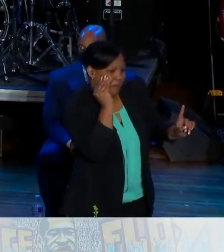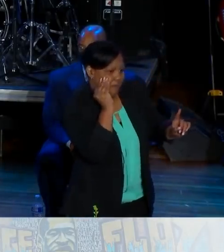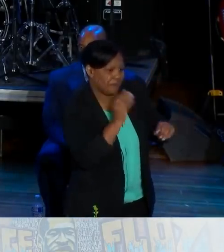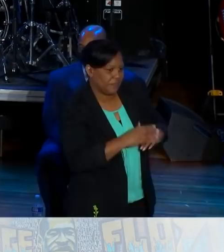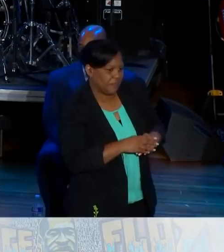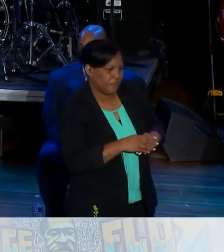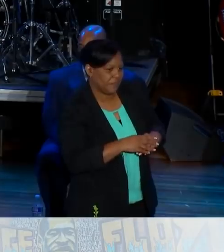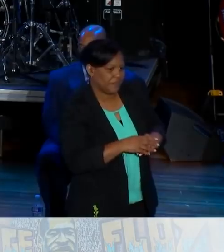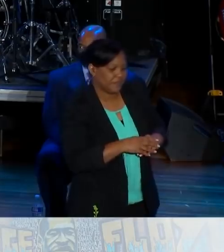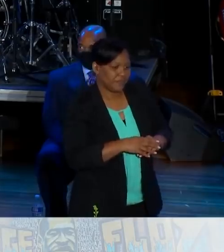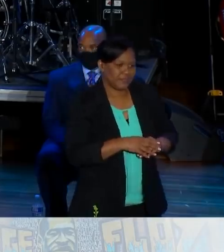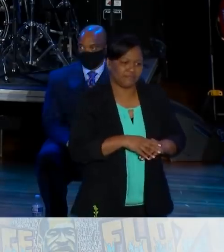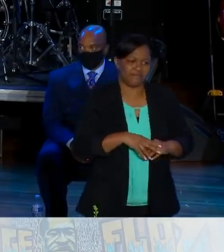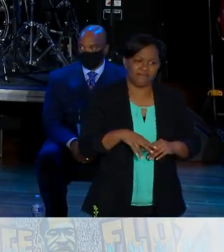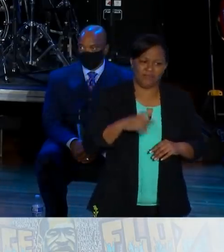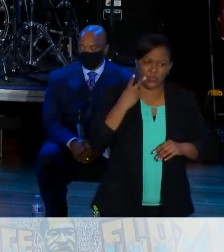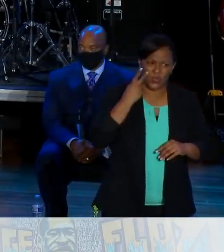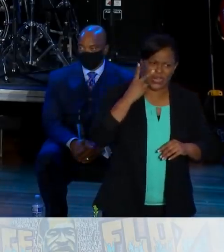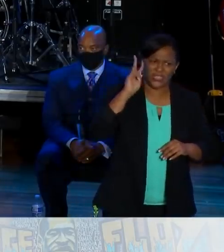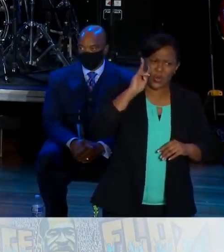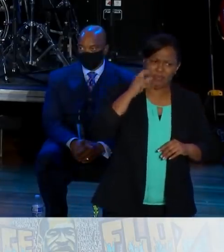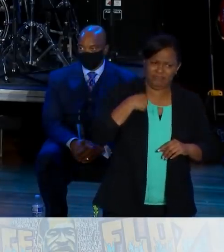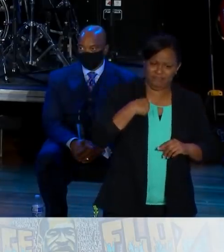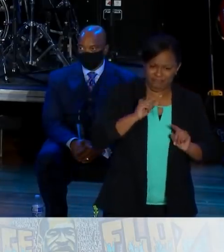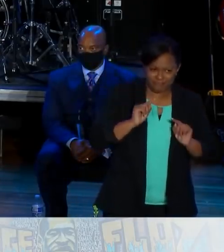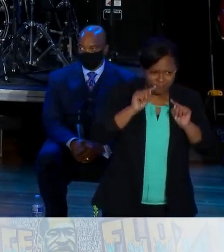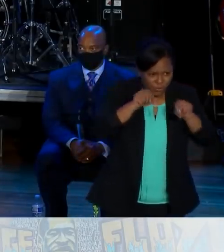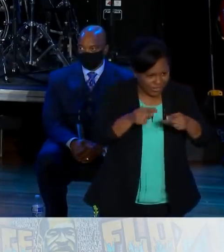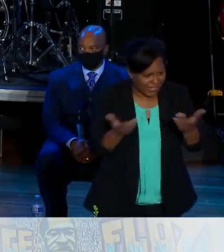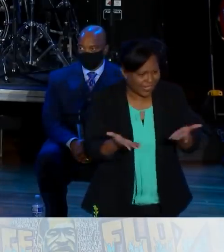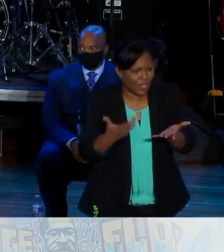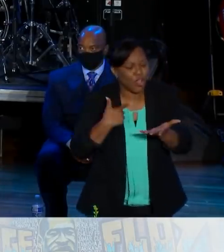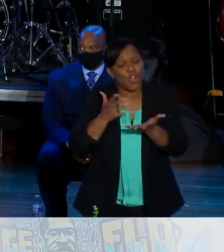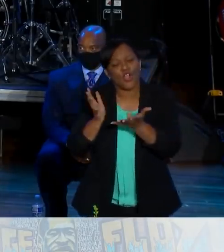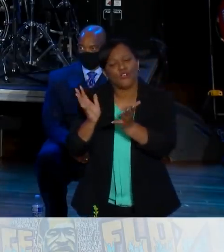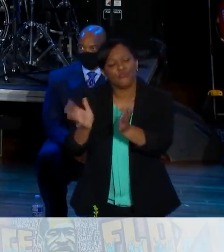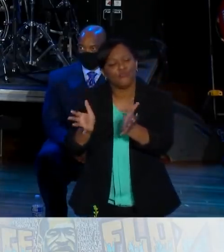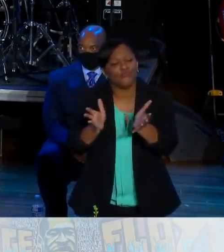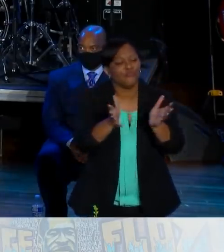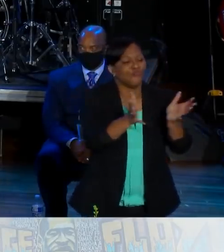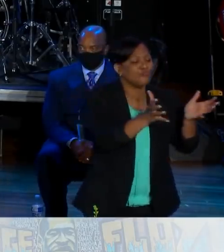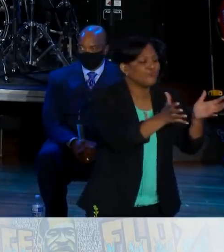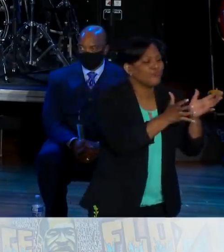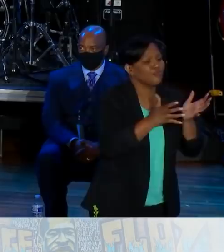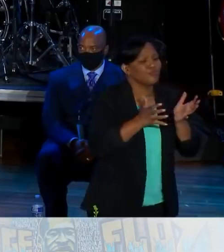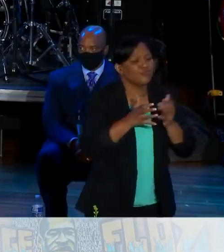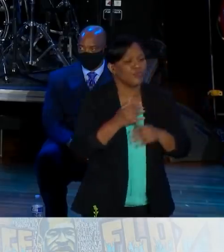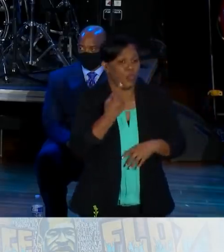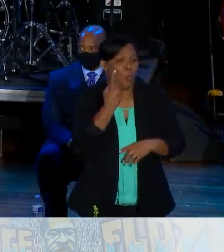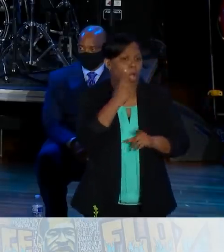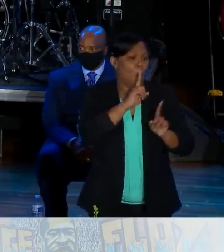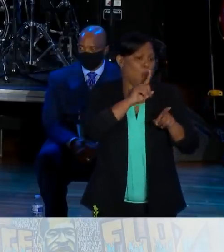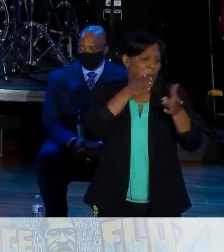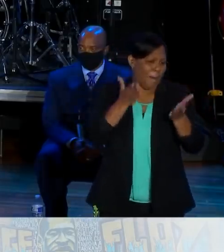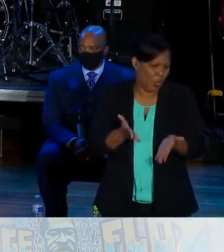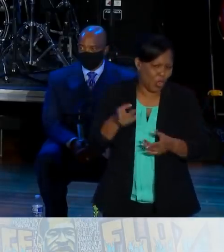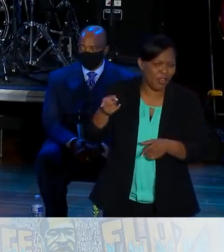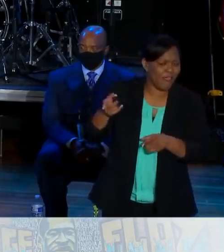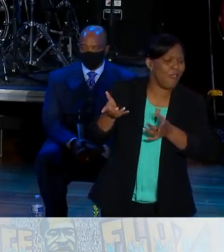LOOKED ME RIGHT IN THE FACE AND SAID GO HOME. AND WHEN I WAS HEADED HERE, I STOPPED NEAR THE POLICE STATION